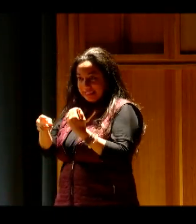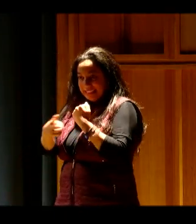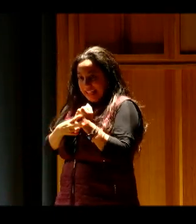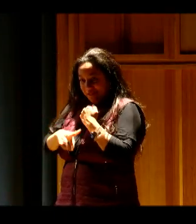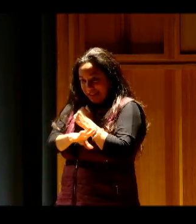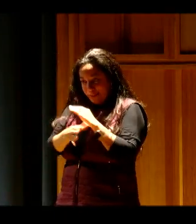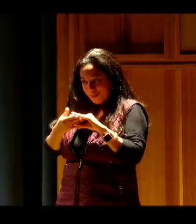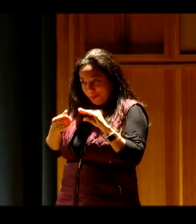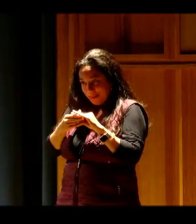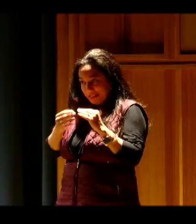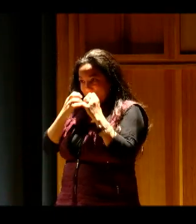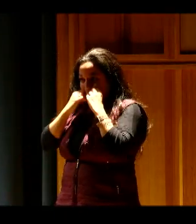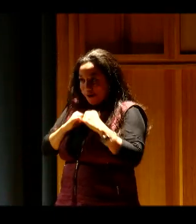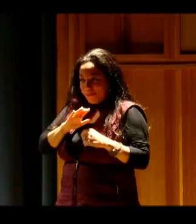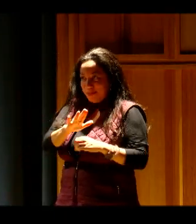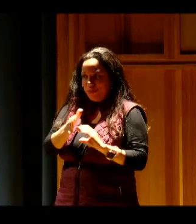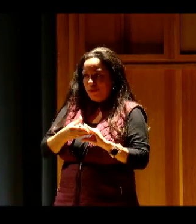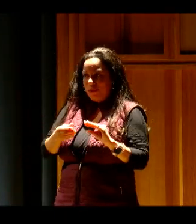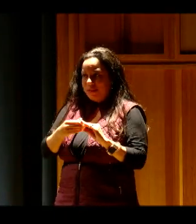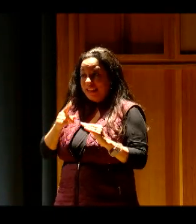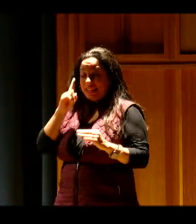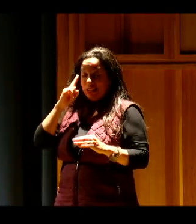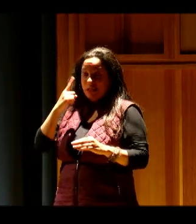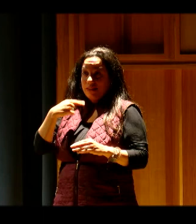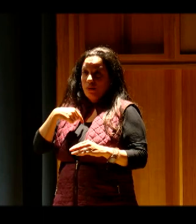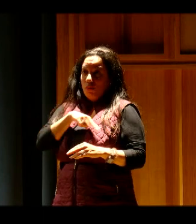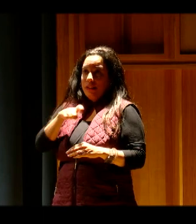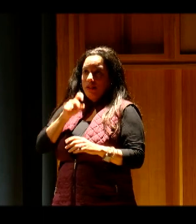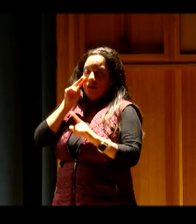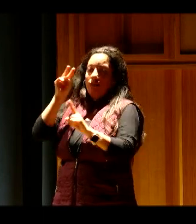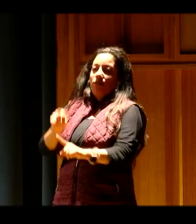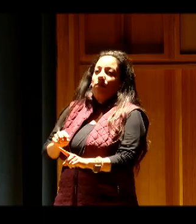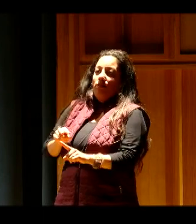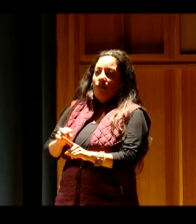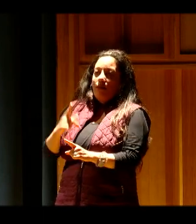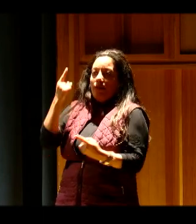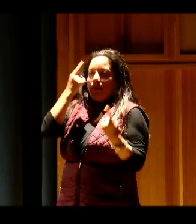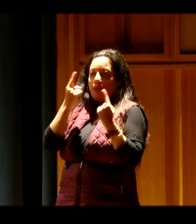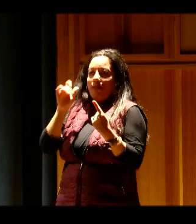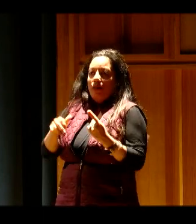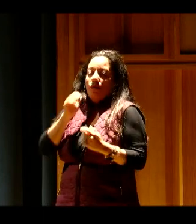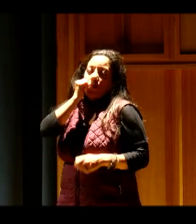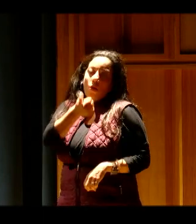And so I think it's an important lens to keep in mind tomorrow also, this question of justice.